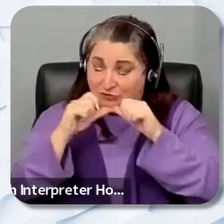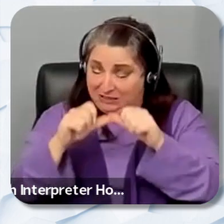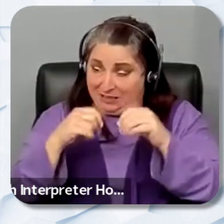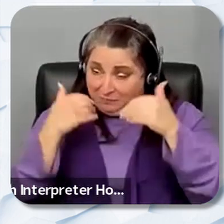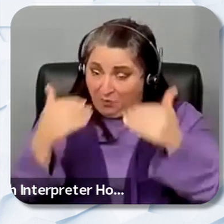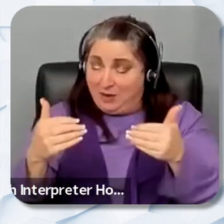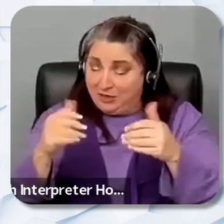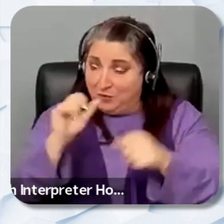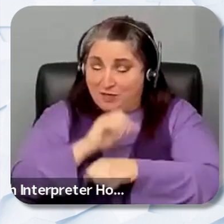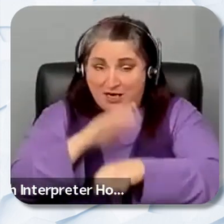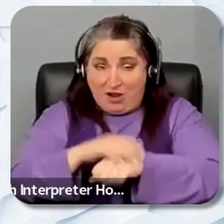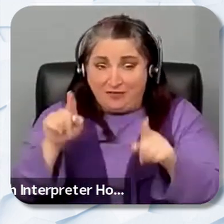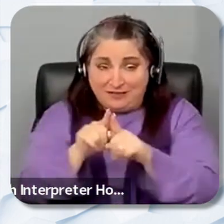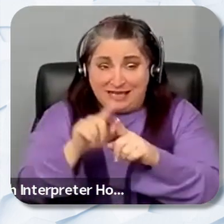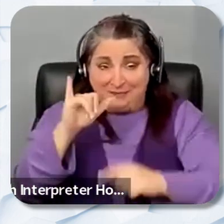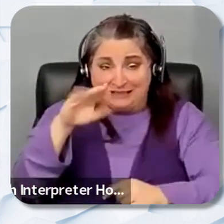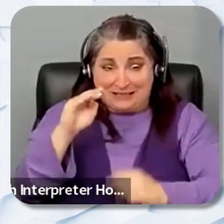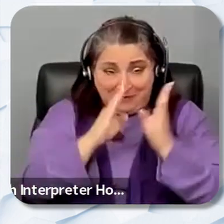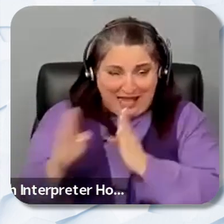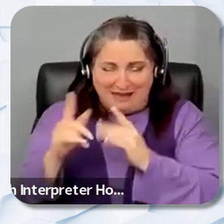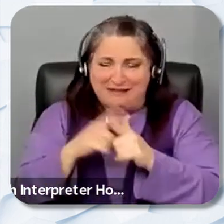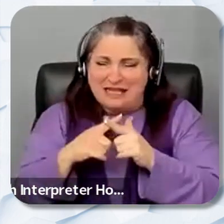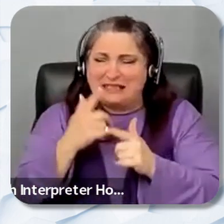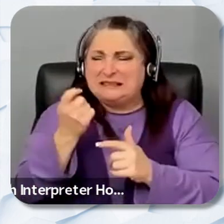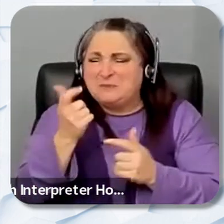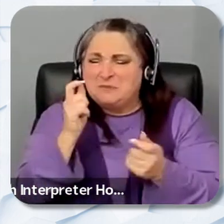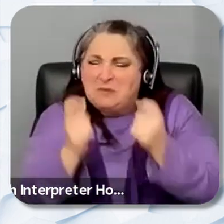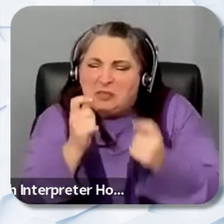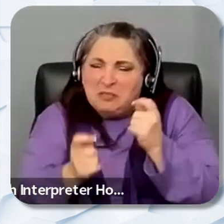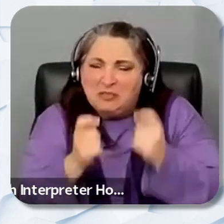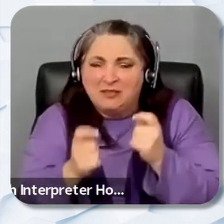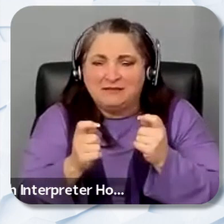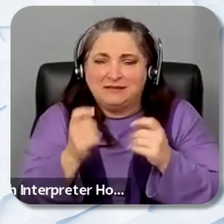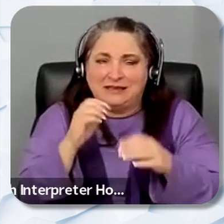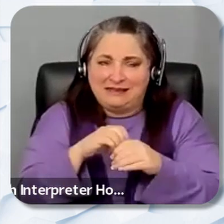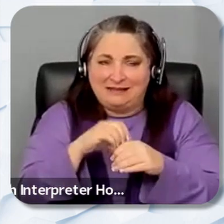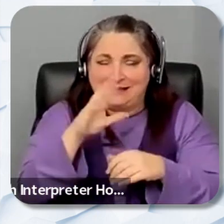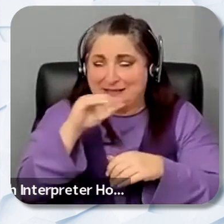plan, then you're going to do some small revisions, probably, and go ahead and keep going with